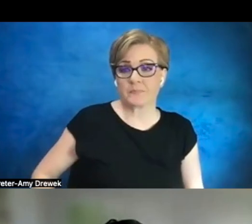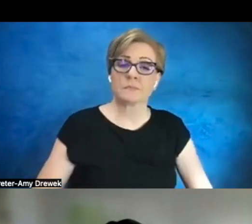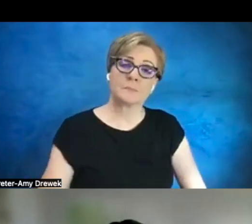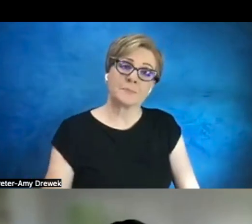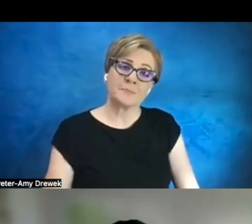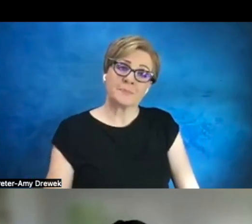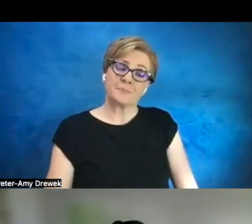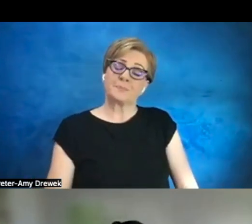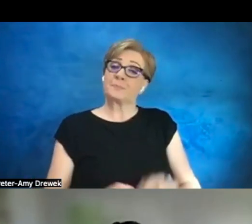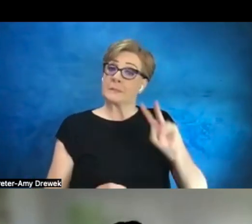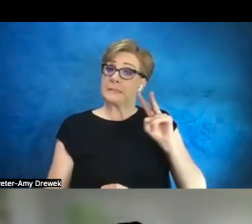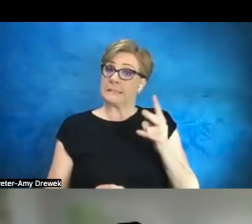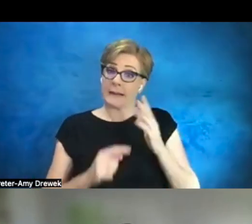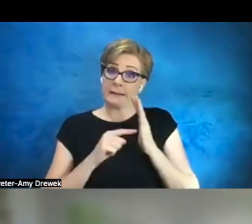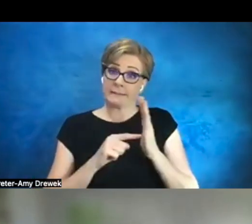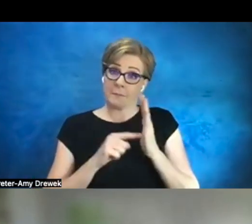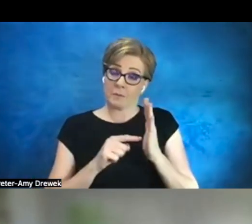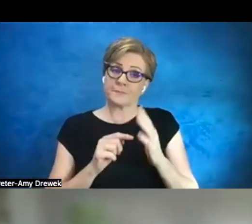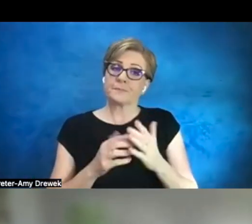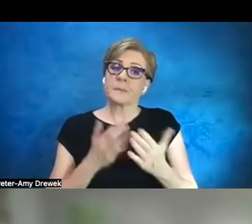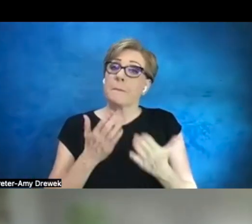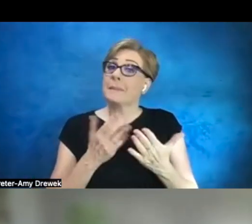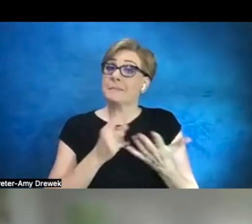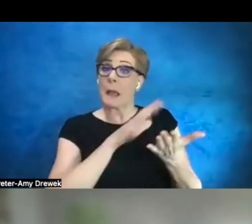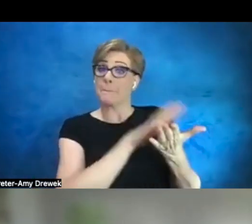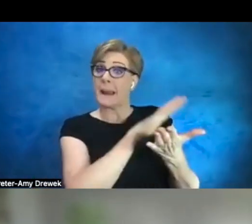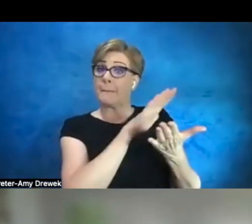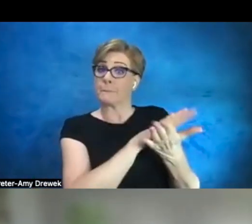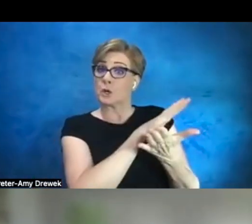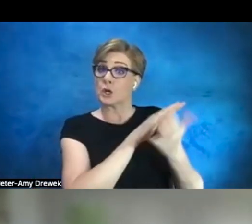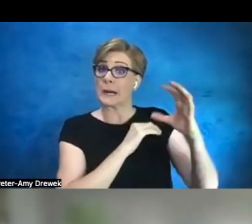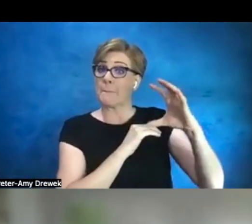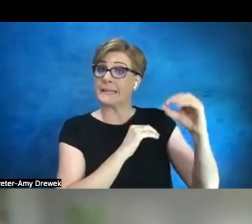Another example could be a paper company who works with a youth organization to